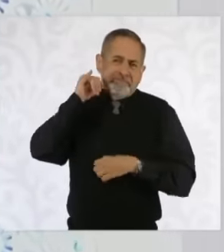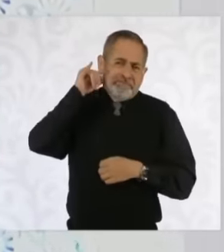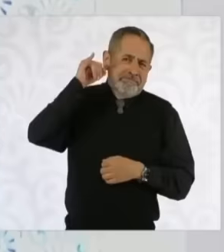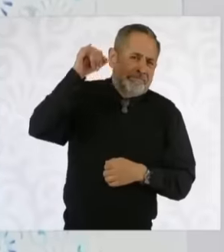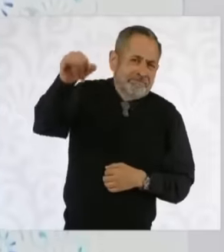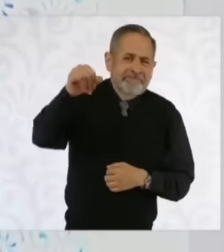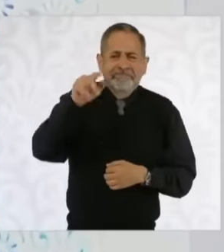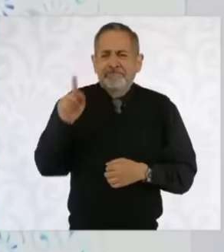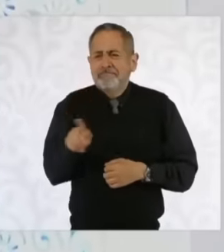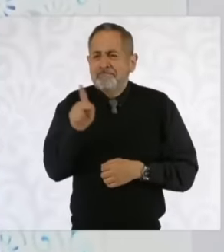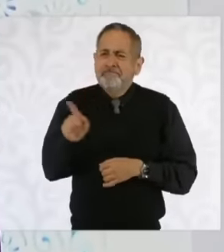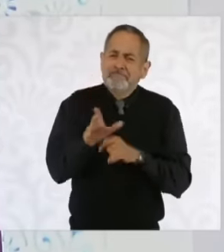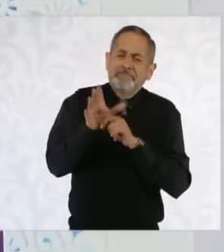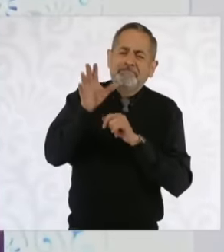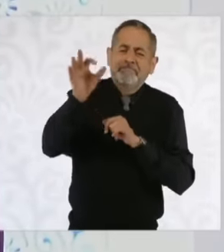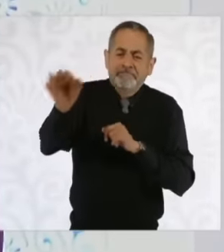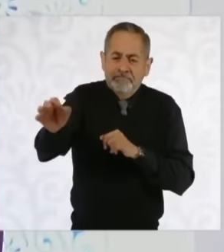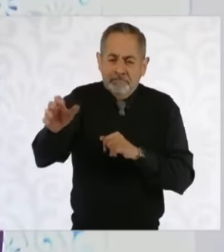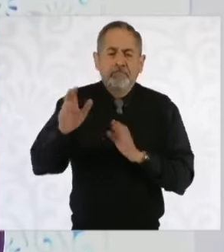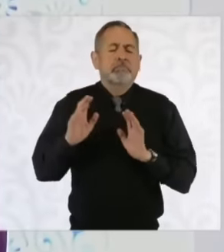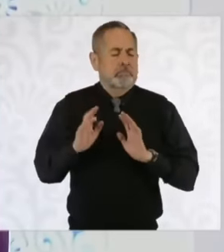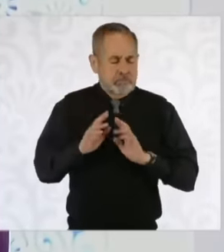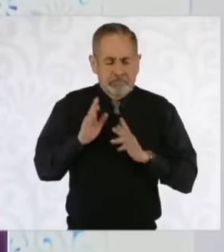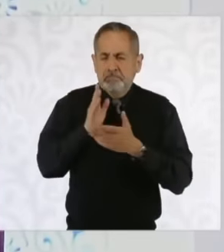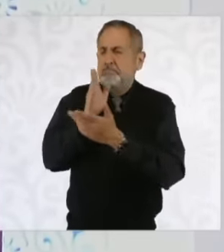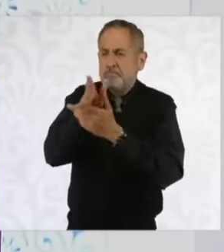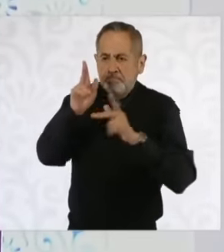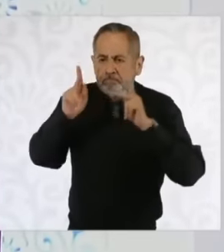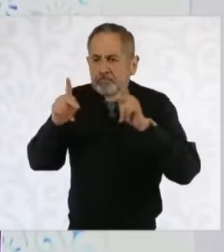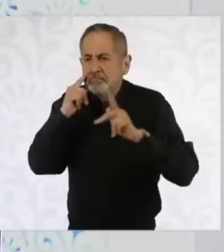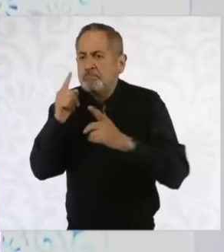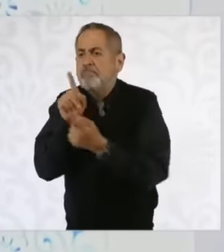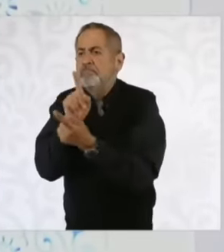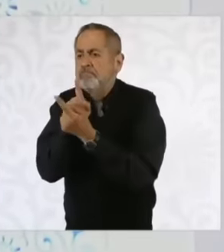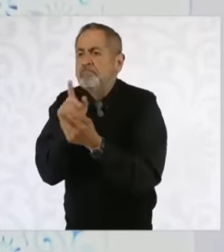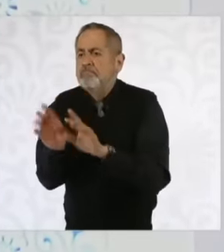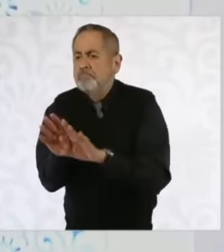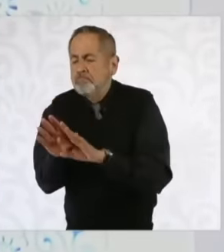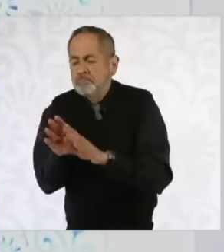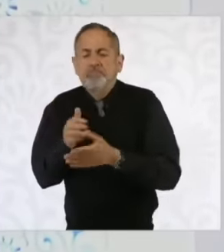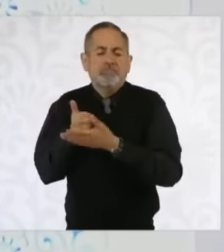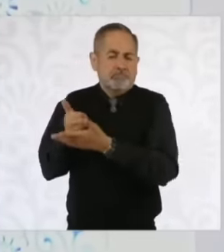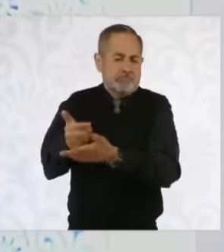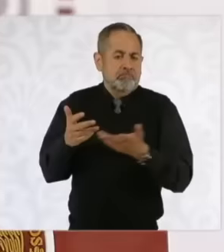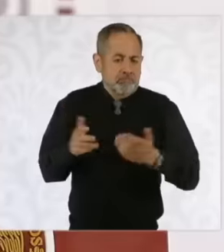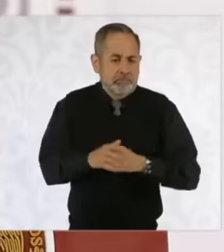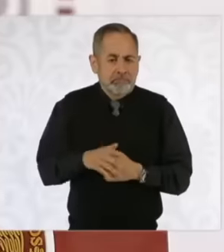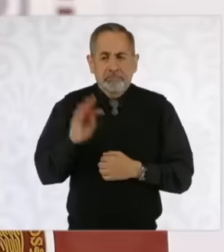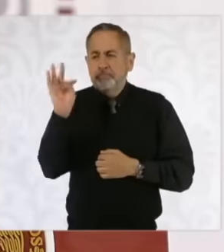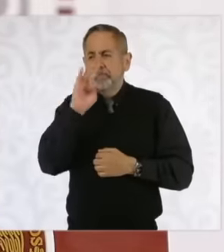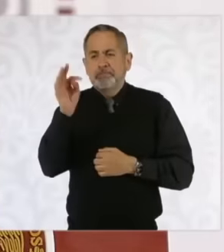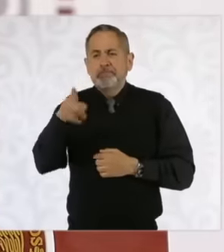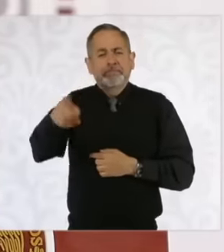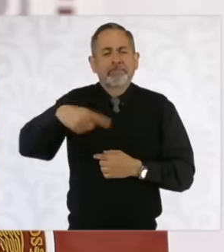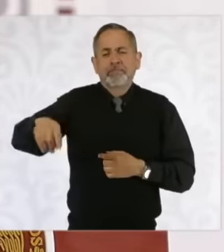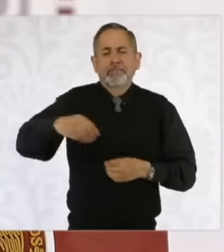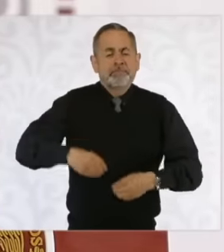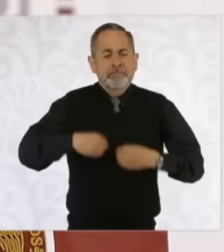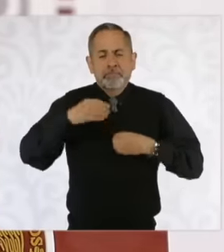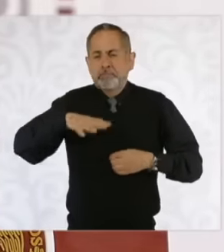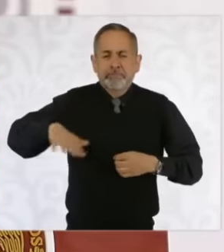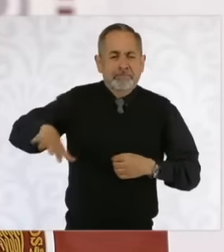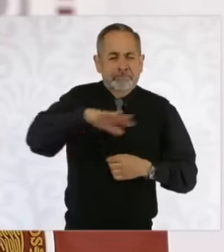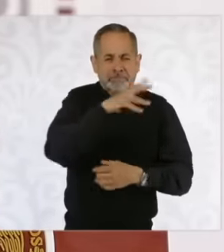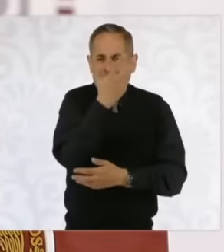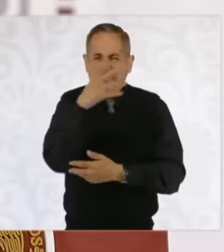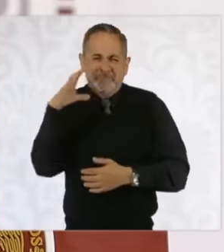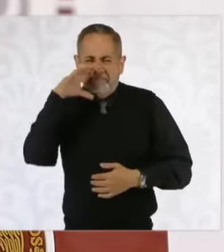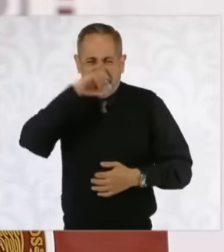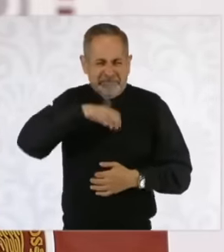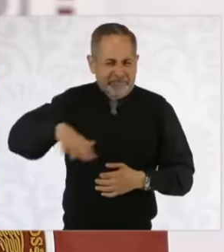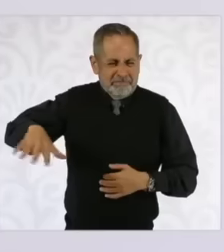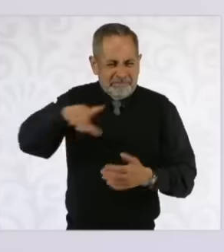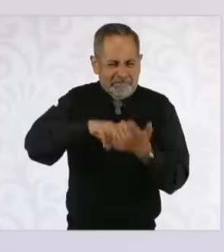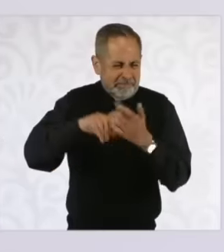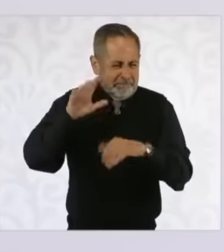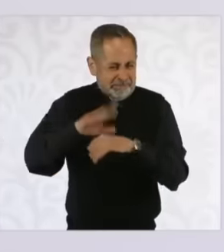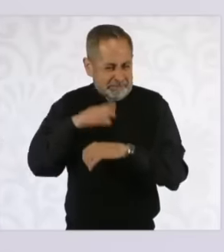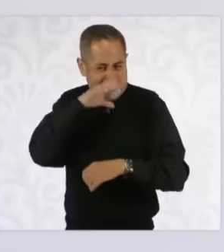that are being visited and if they live in a tropical place, for example, they can have